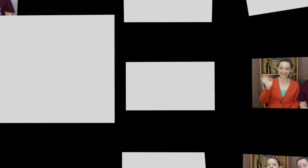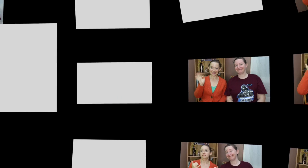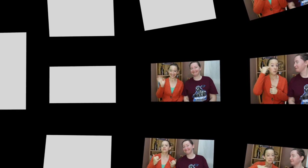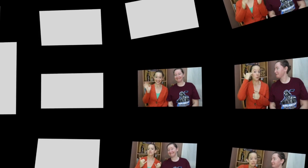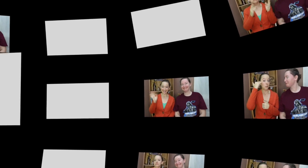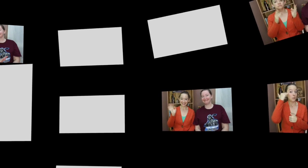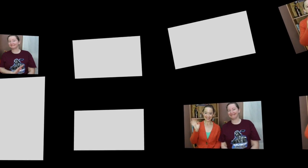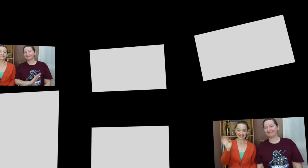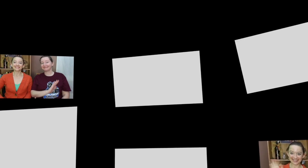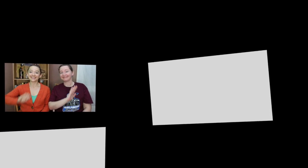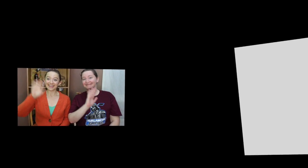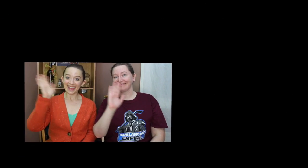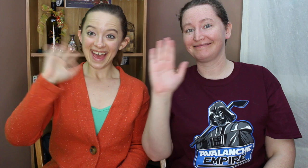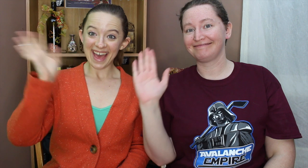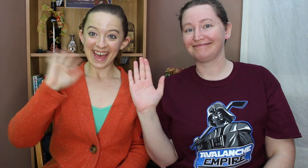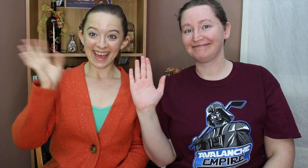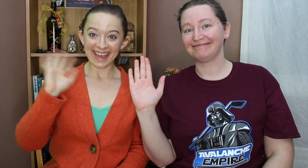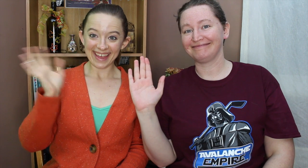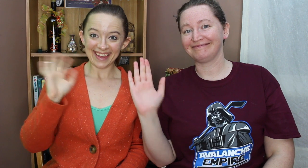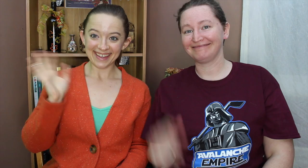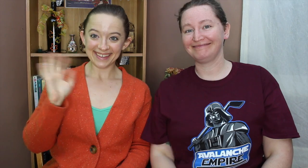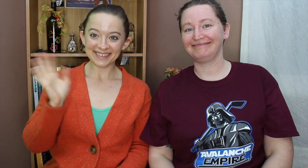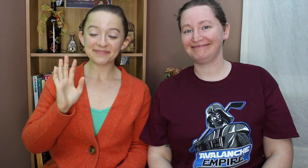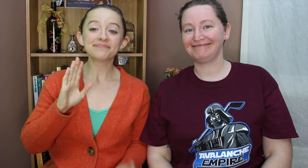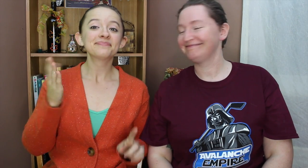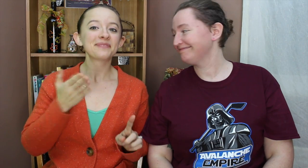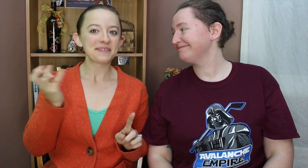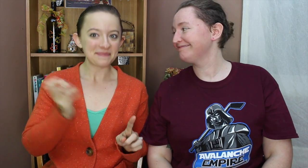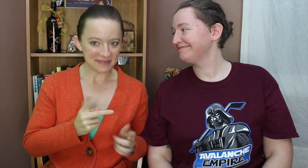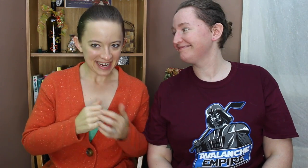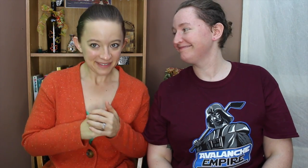[Jill] Hi everybody,